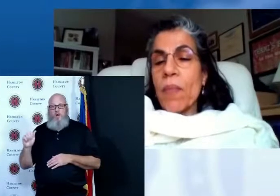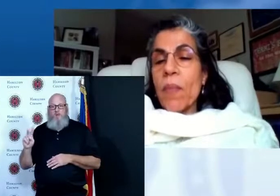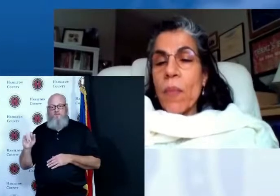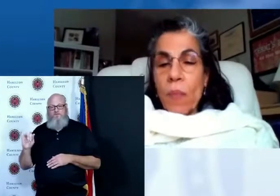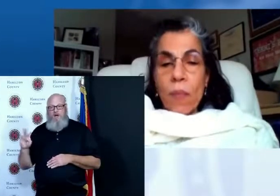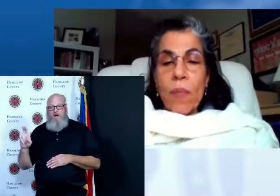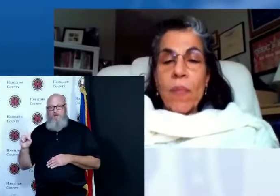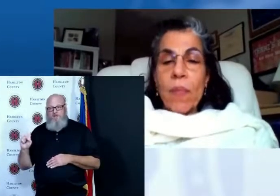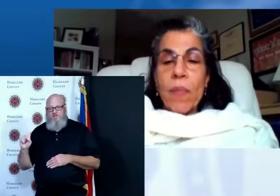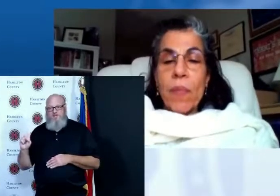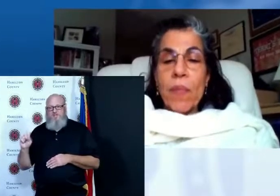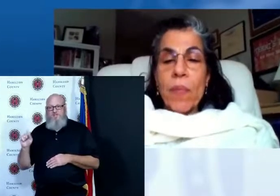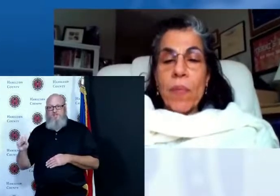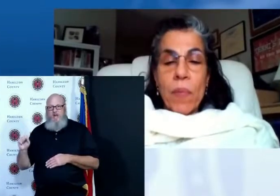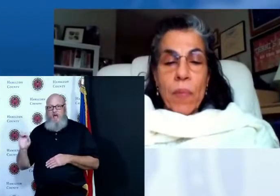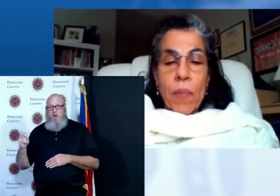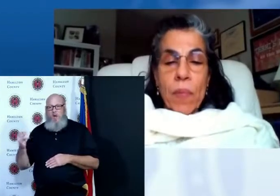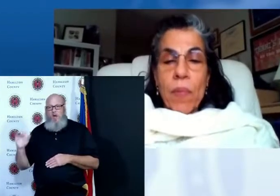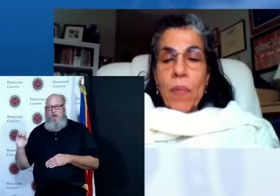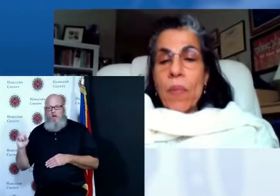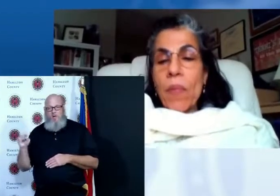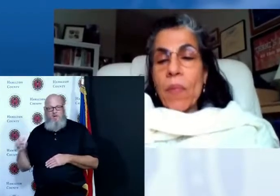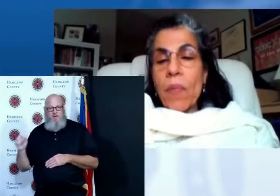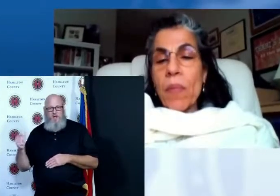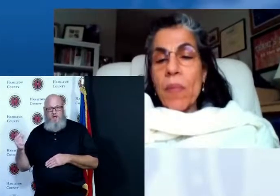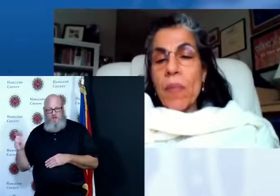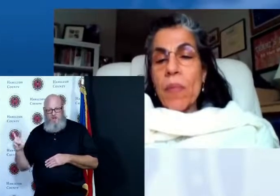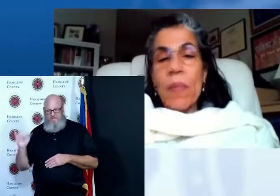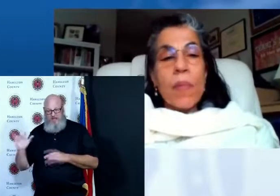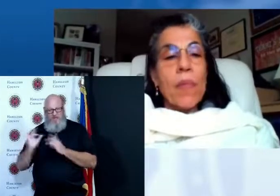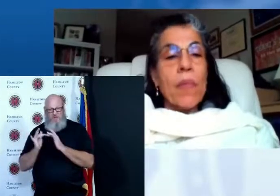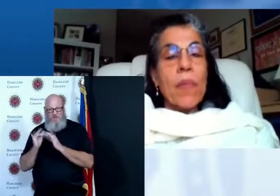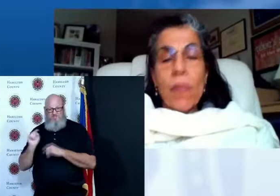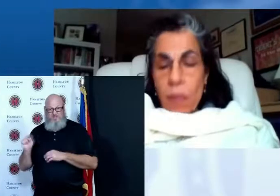where we look today and where we'll look tomorrow is much better than we looked last Thursday